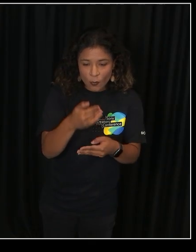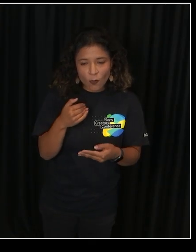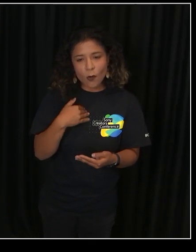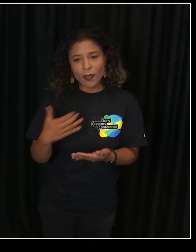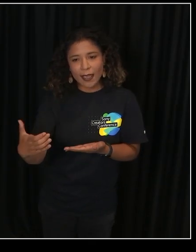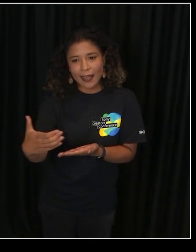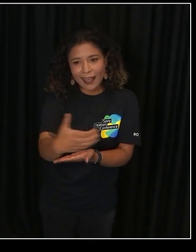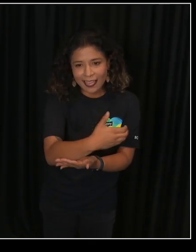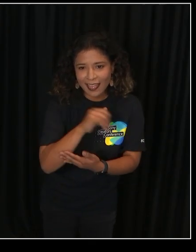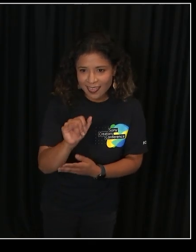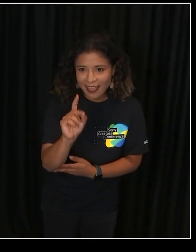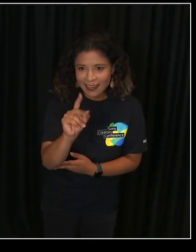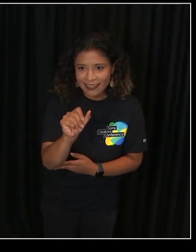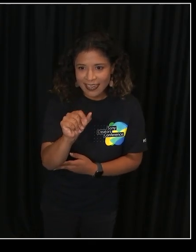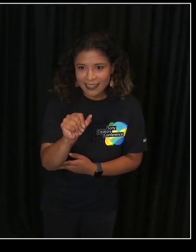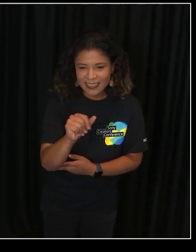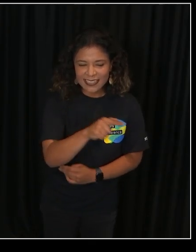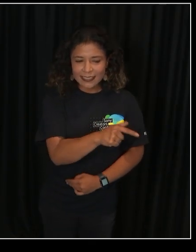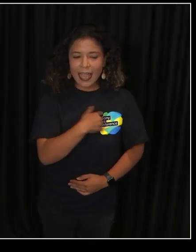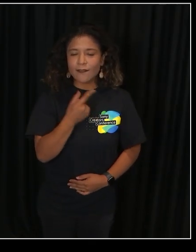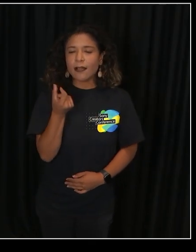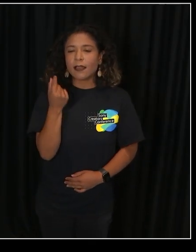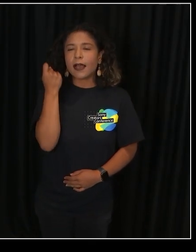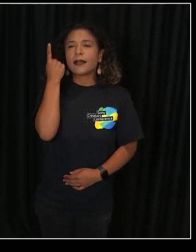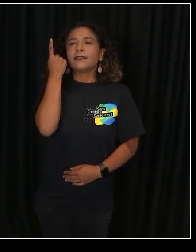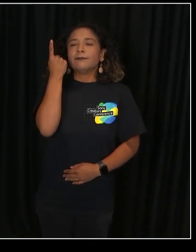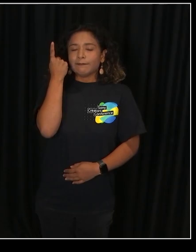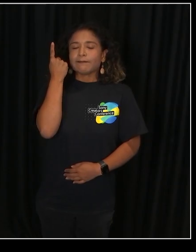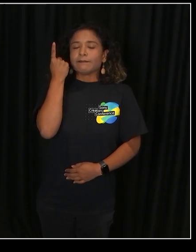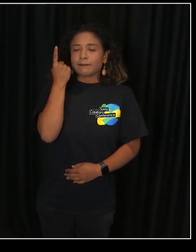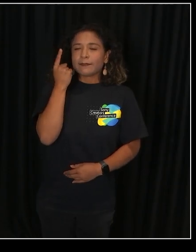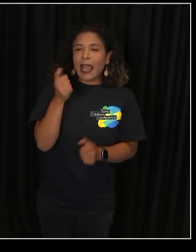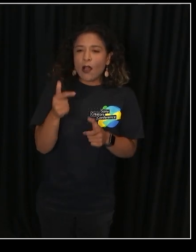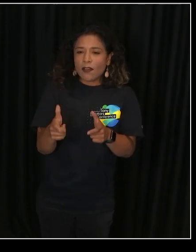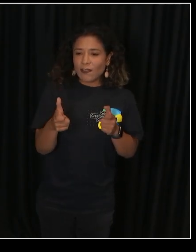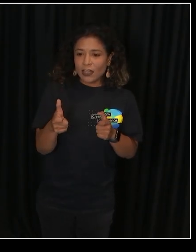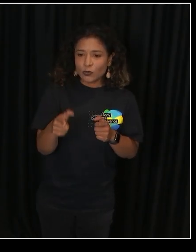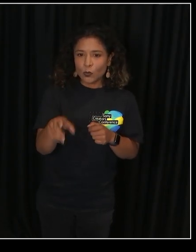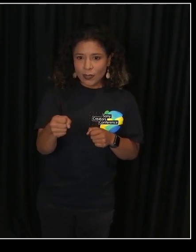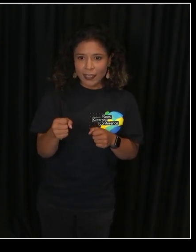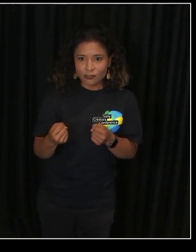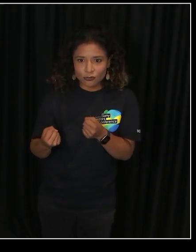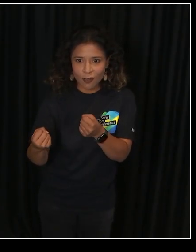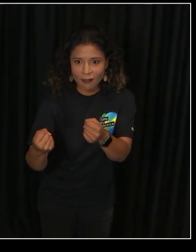So he had some idea how fast you could really get on this track.